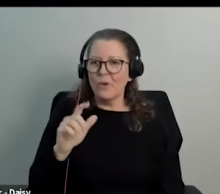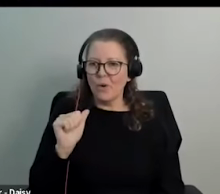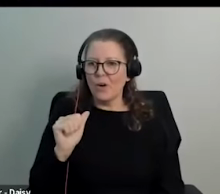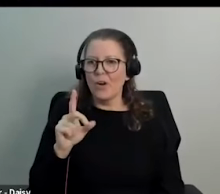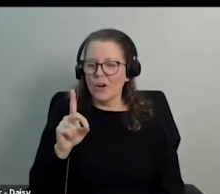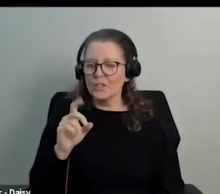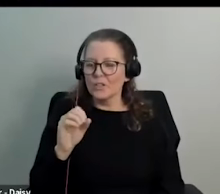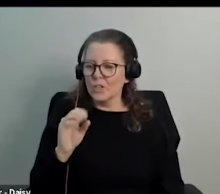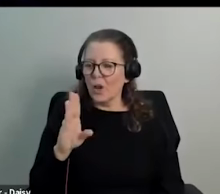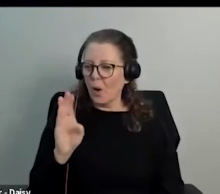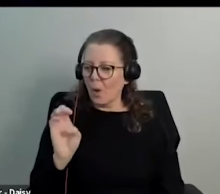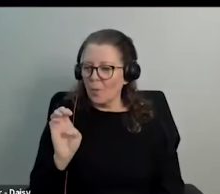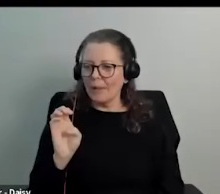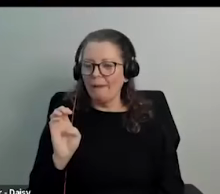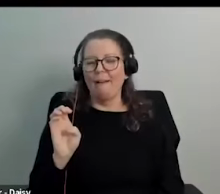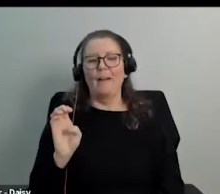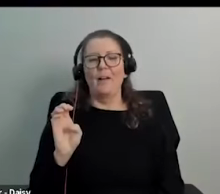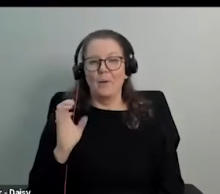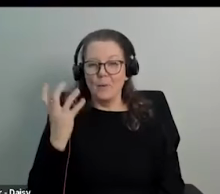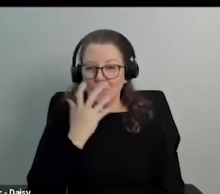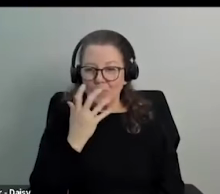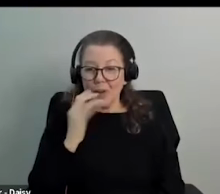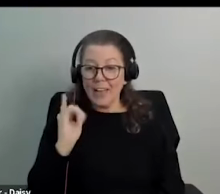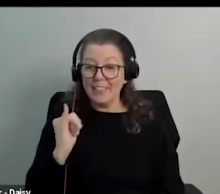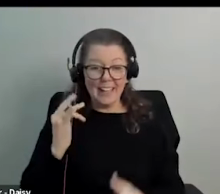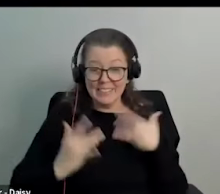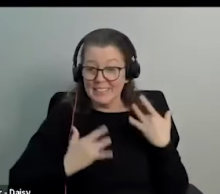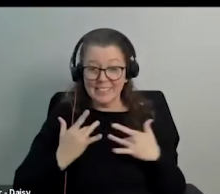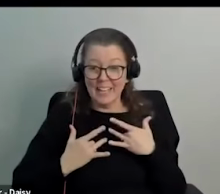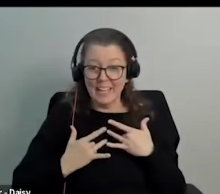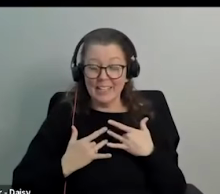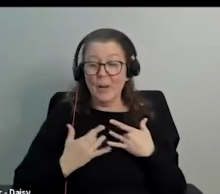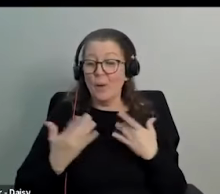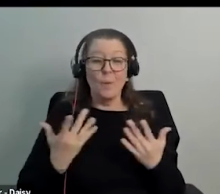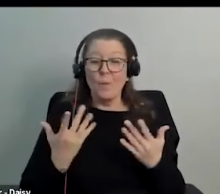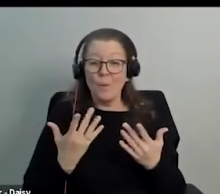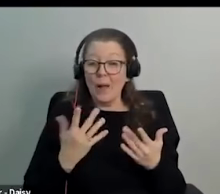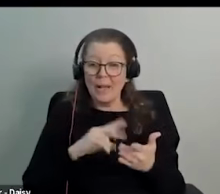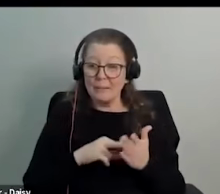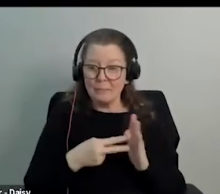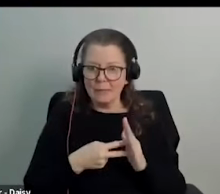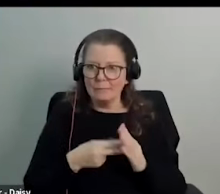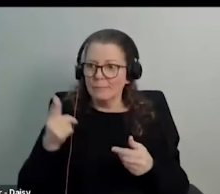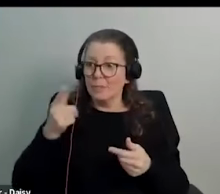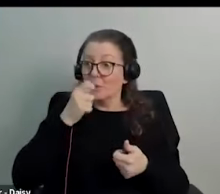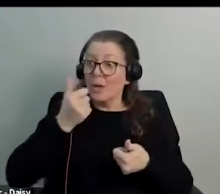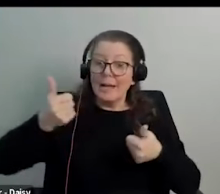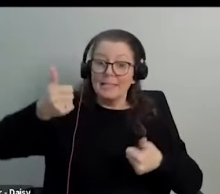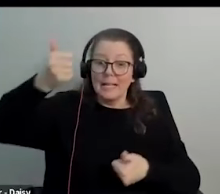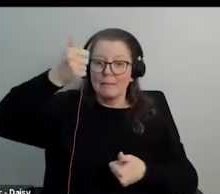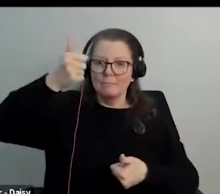And so those are exciting times because that means all of a sudden, the executives are paying more attention,